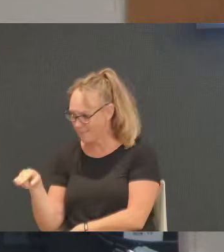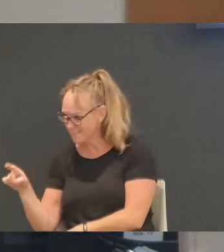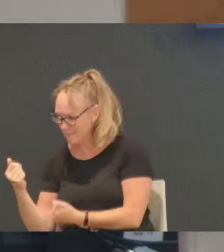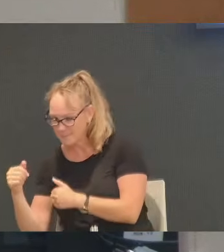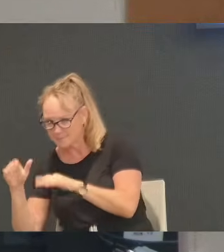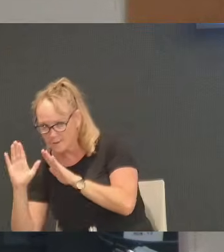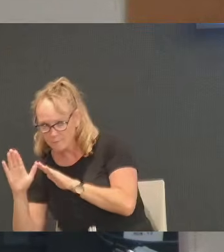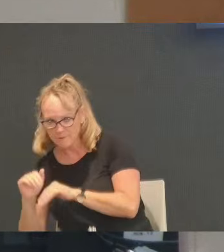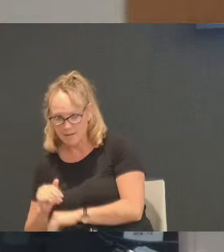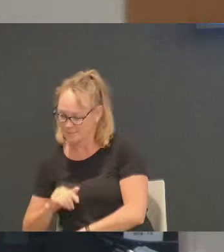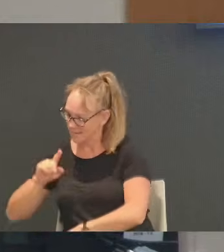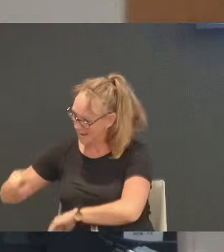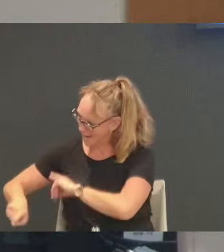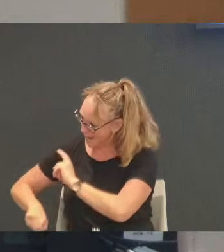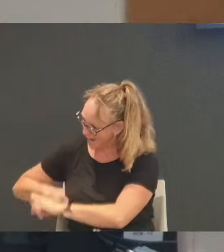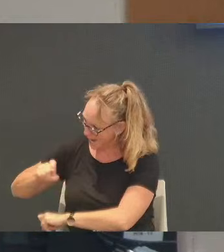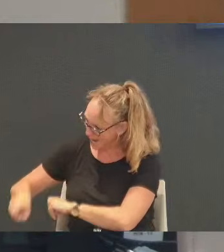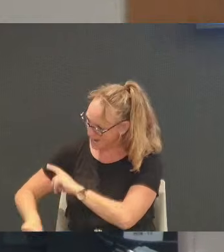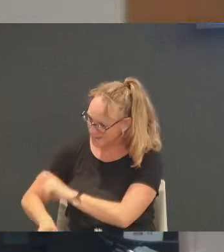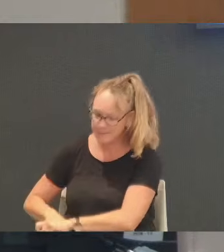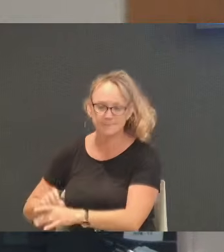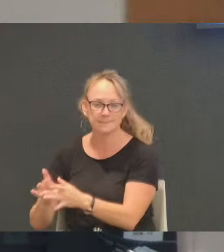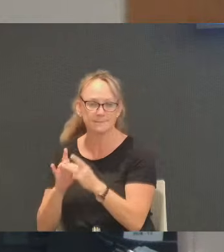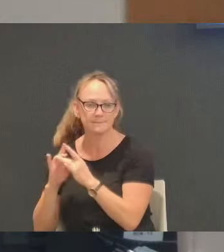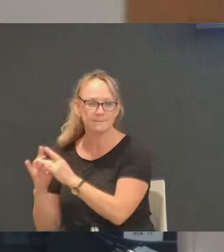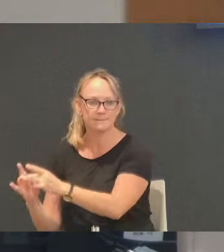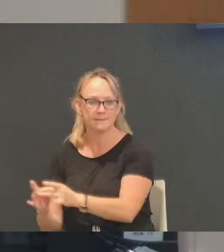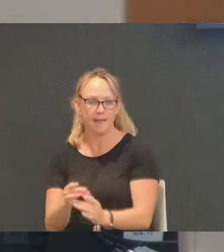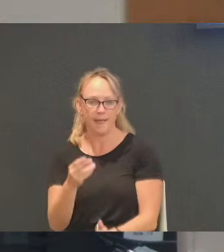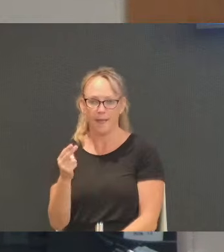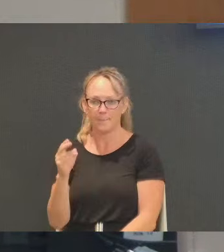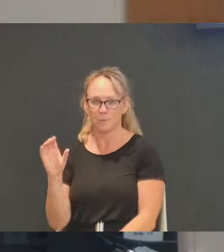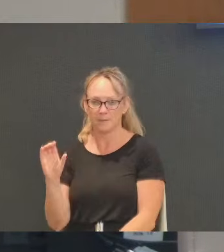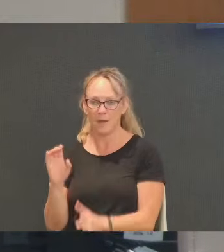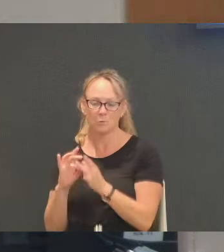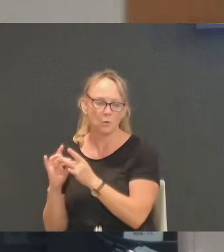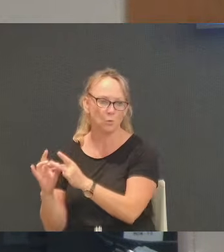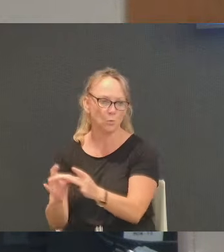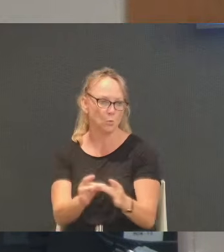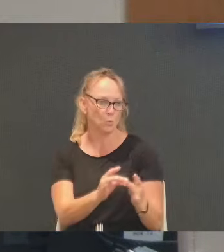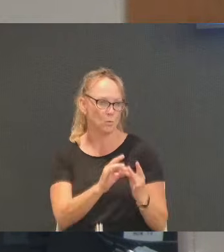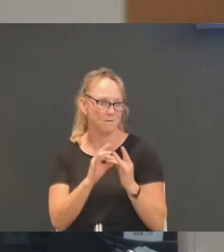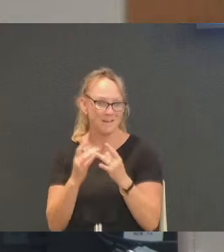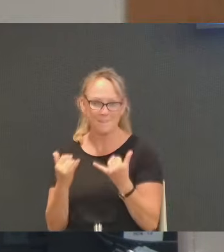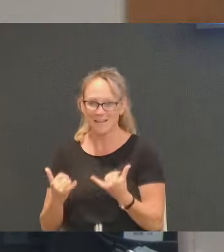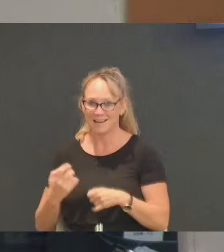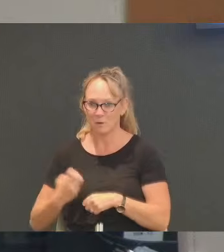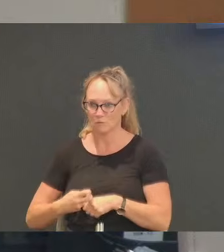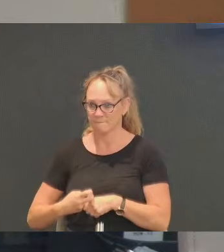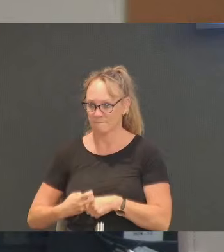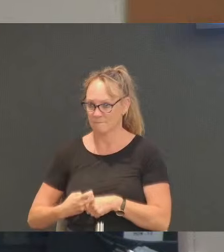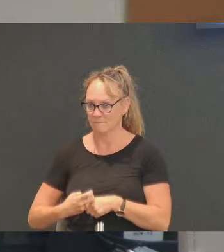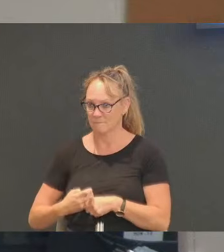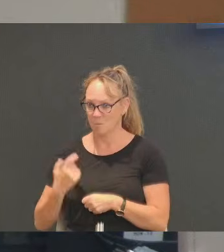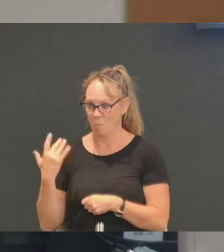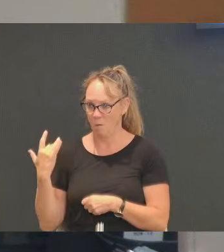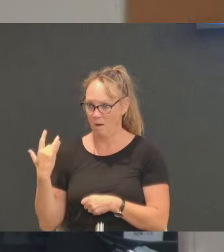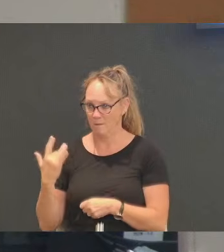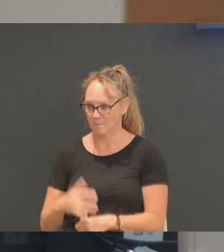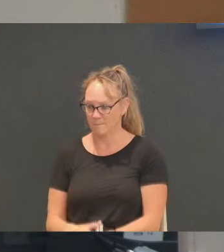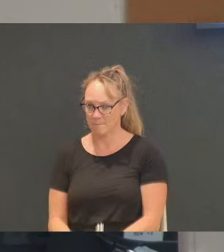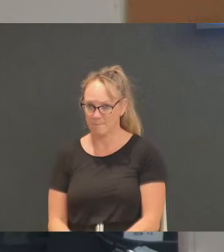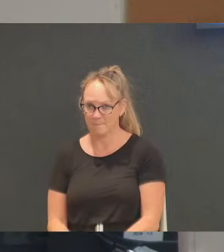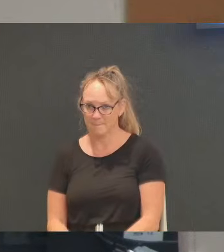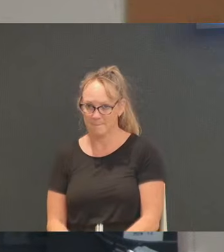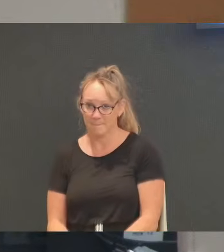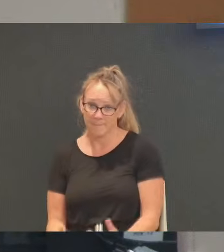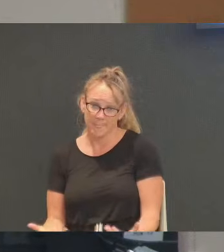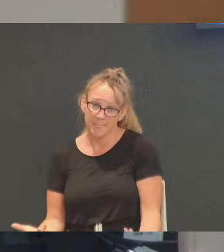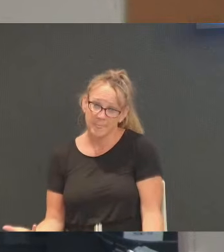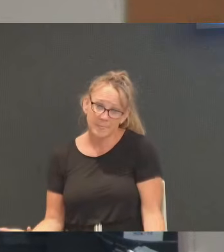one Hamilton County unified. I think one of the toughest things now is not whether we should fund